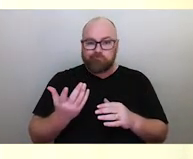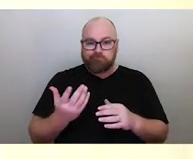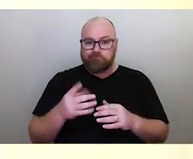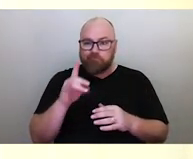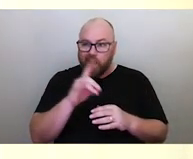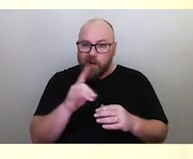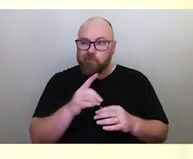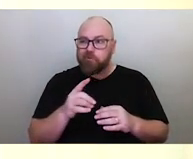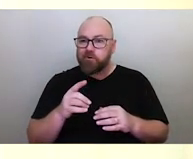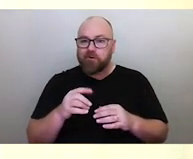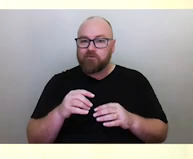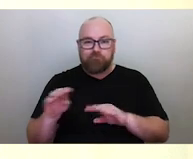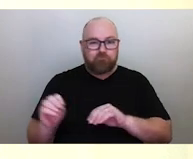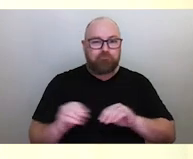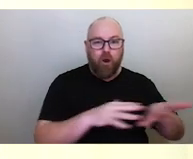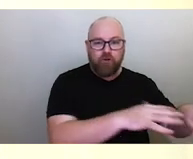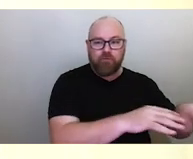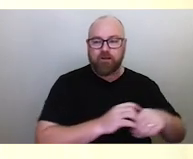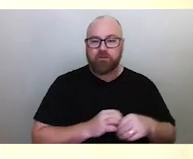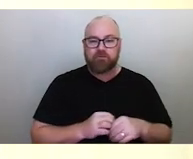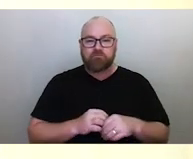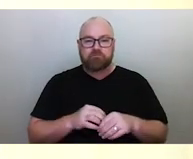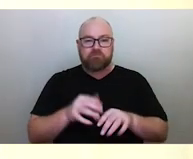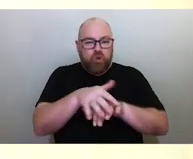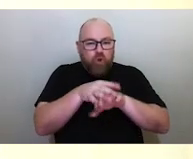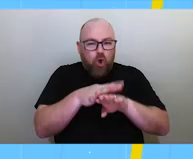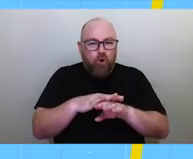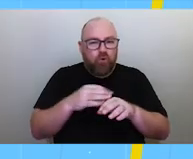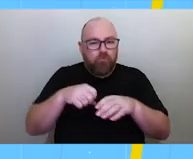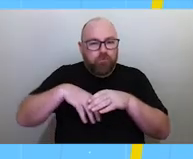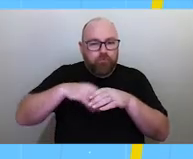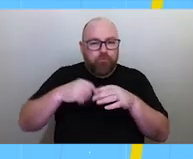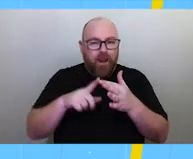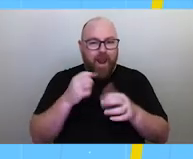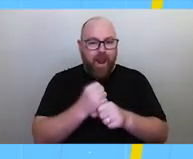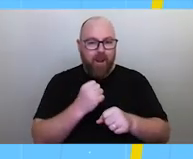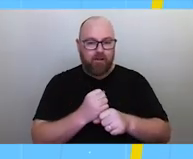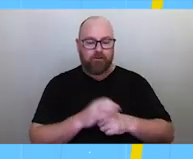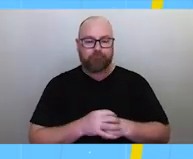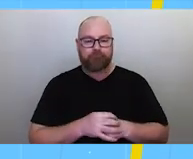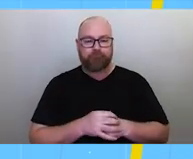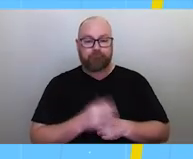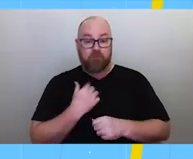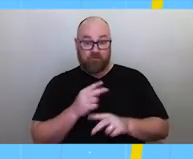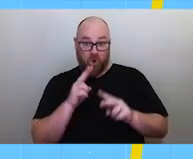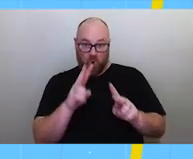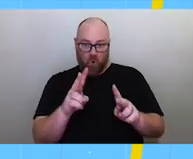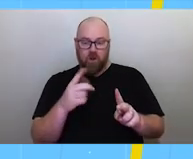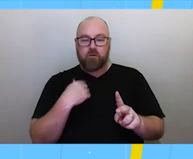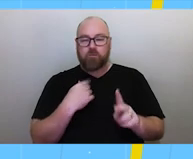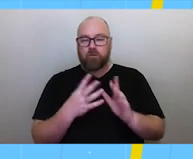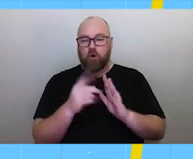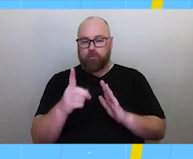And the way you can do this is actually look in the background. This is a simulated view of the sky that I used some computer